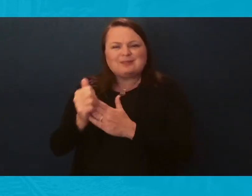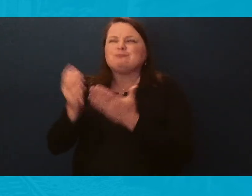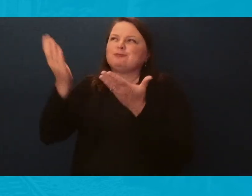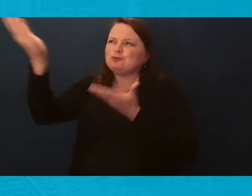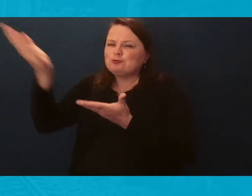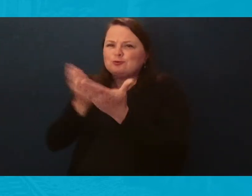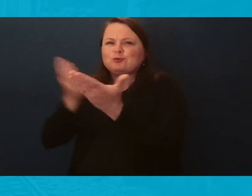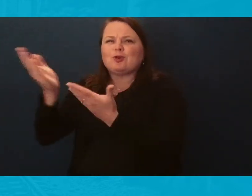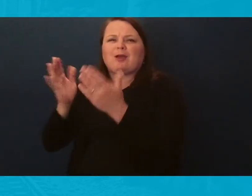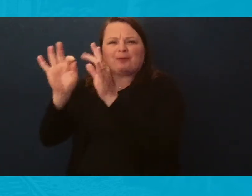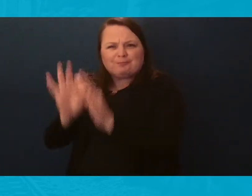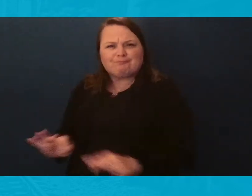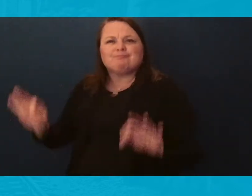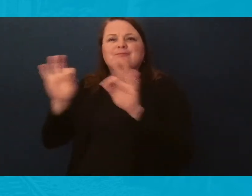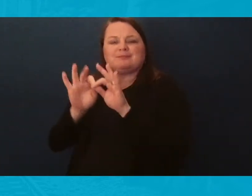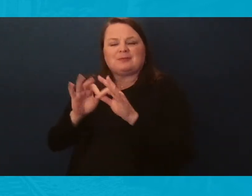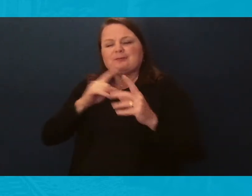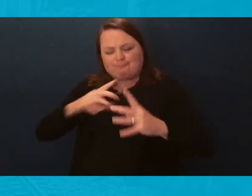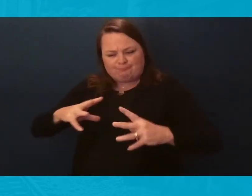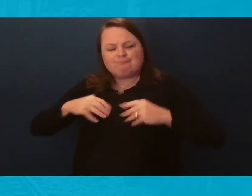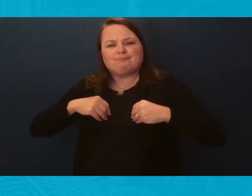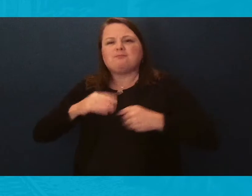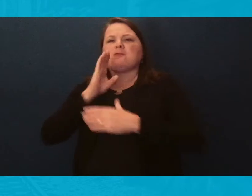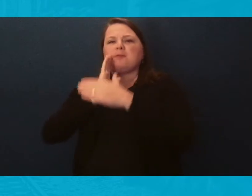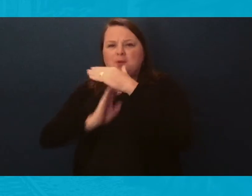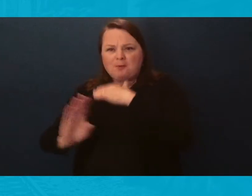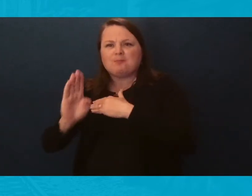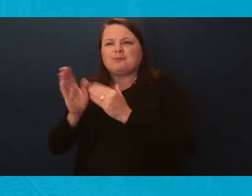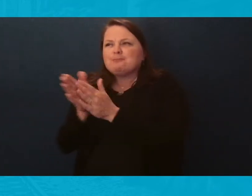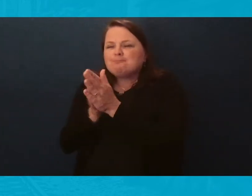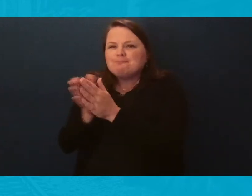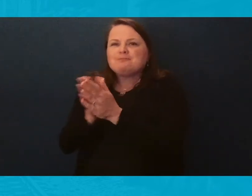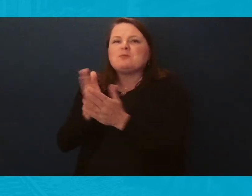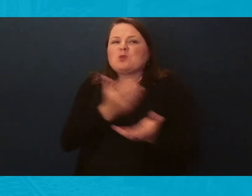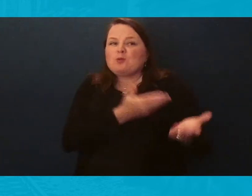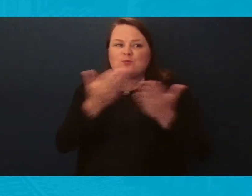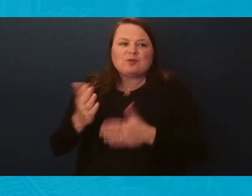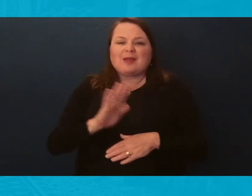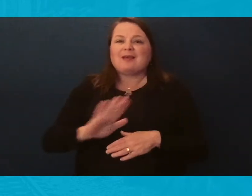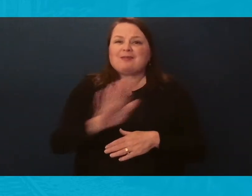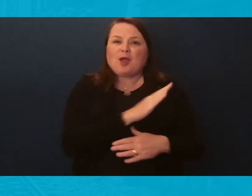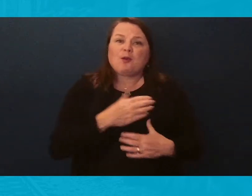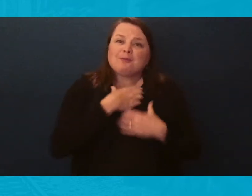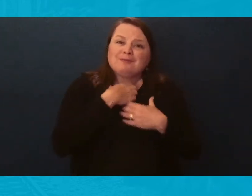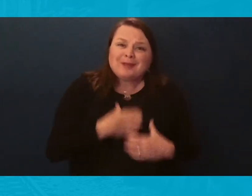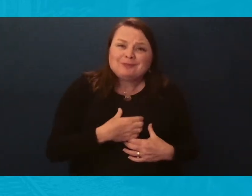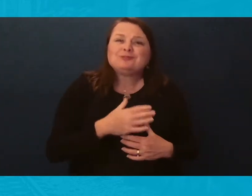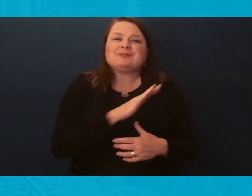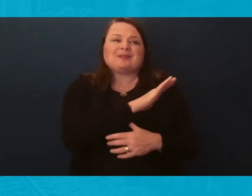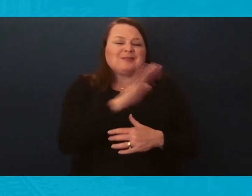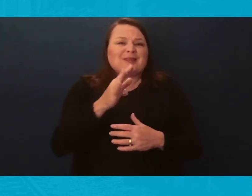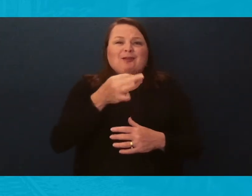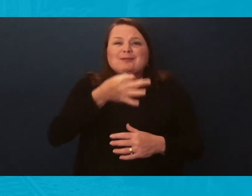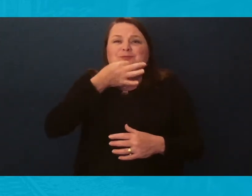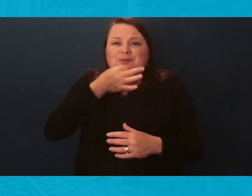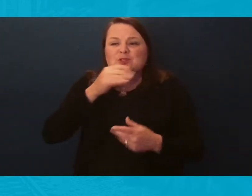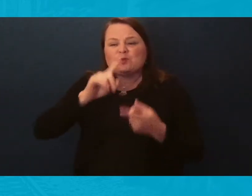to move to a life of service and significance. They have eagerly and humbly accepted the call to bring all their passions